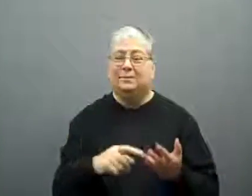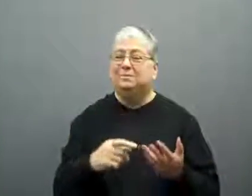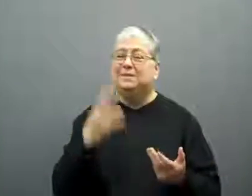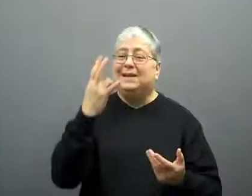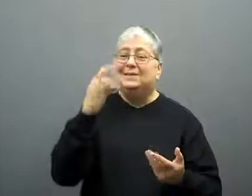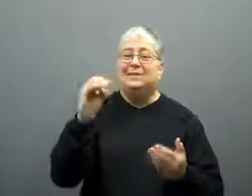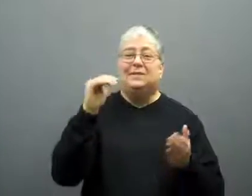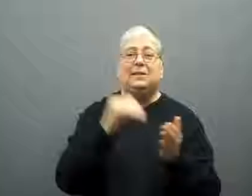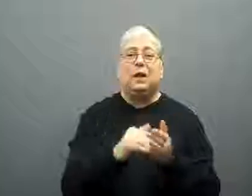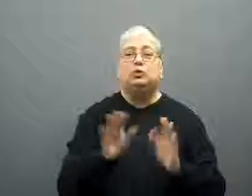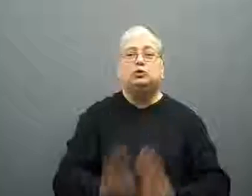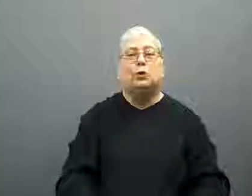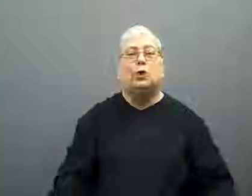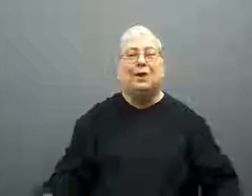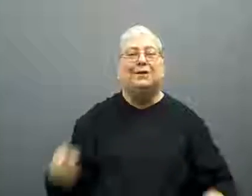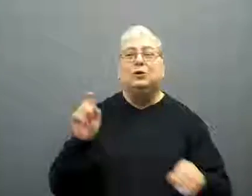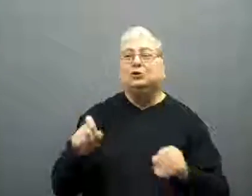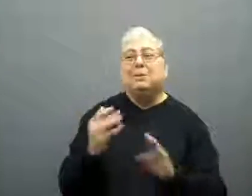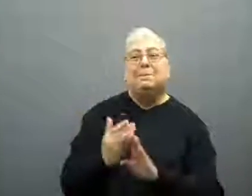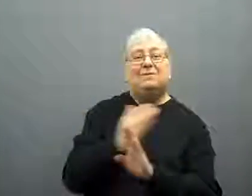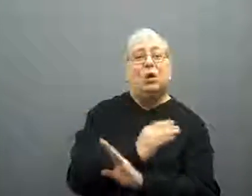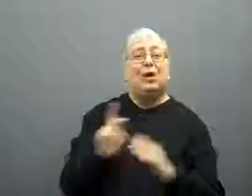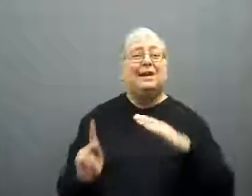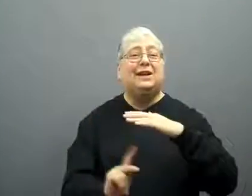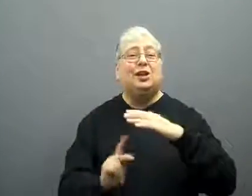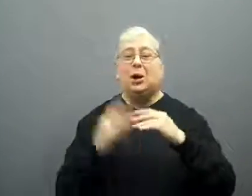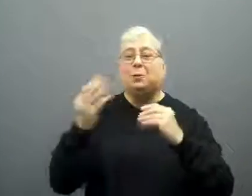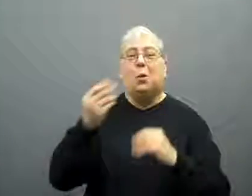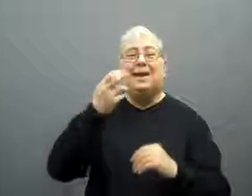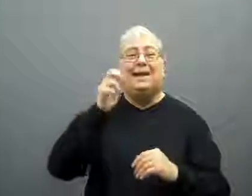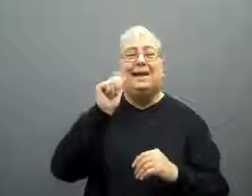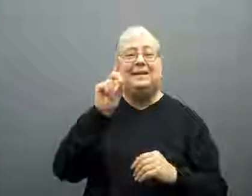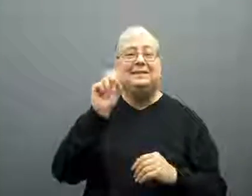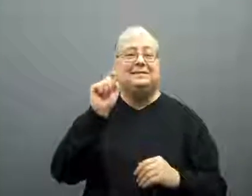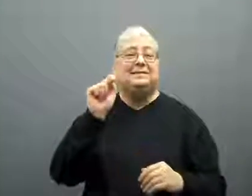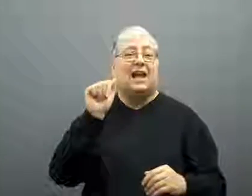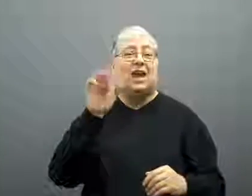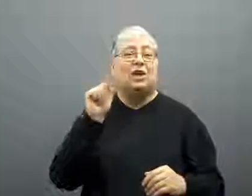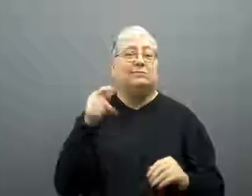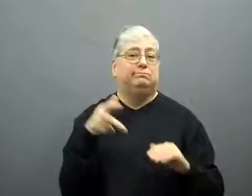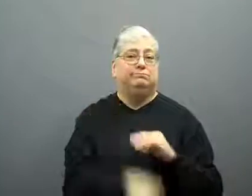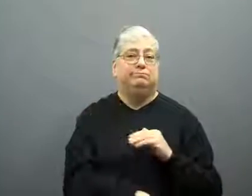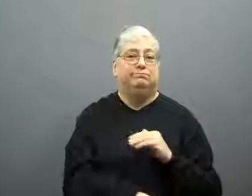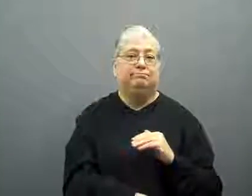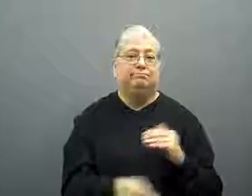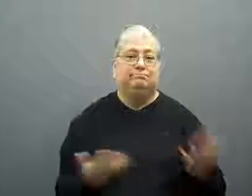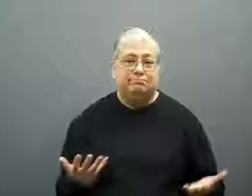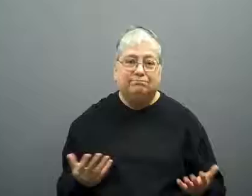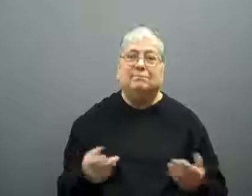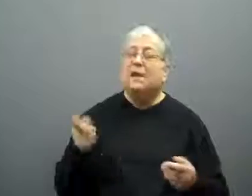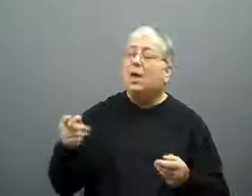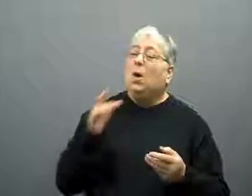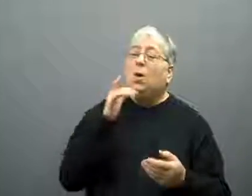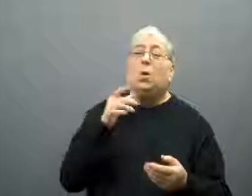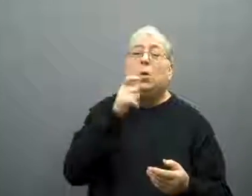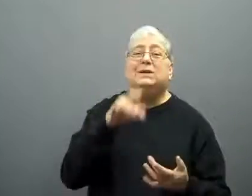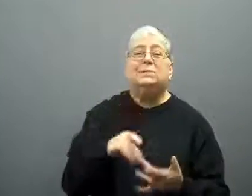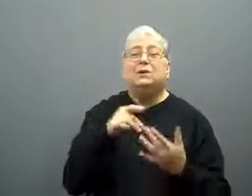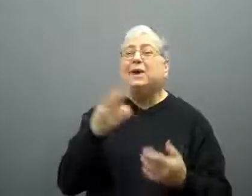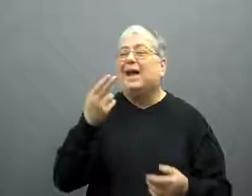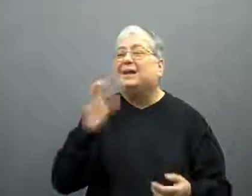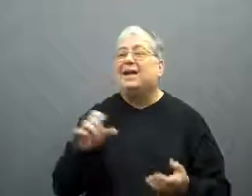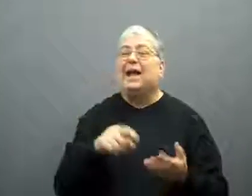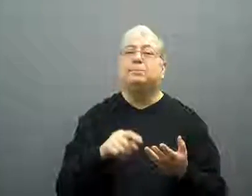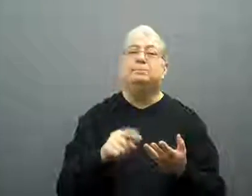70,000 pre-Kindergarten children could be cut from Head Start programs.